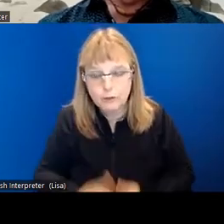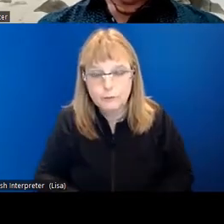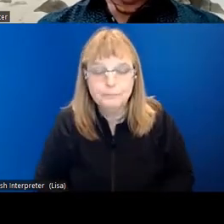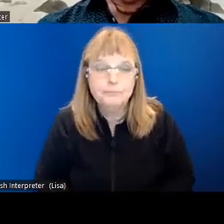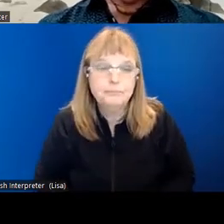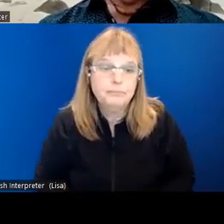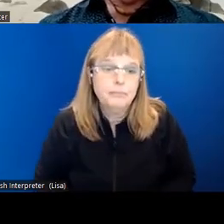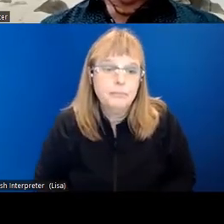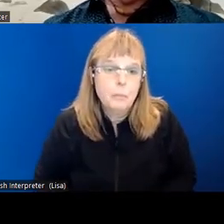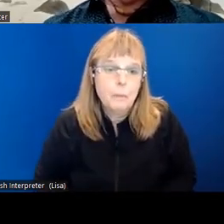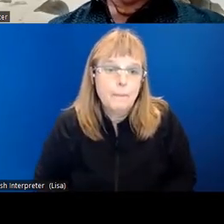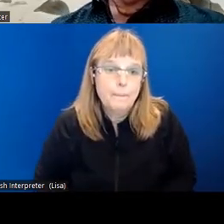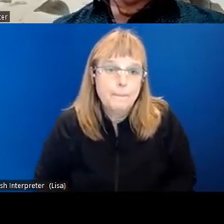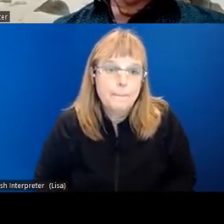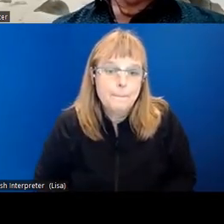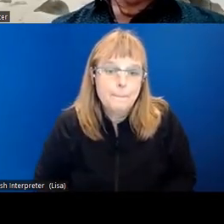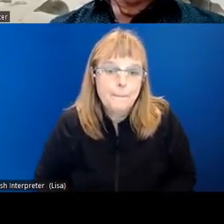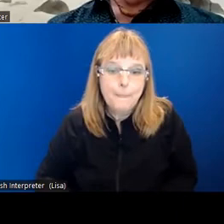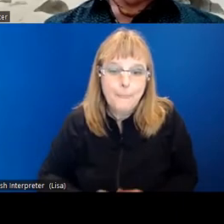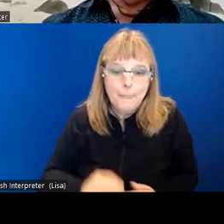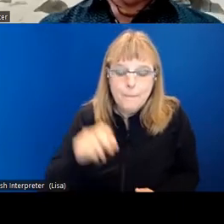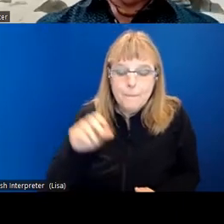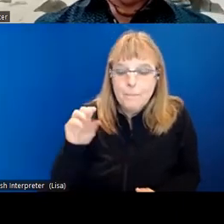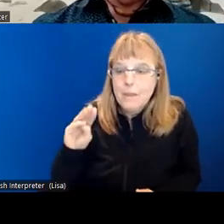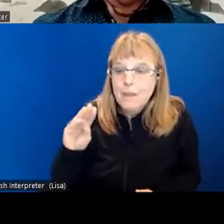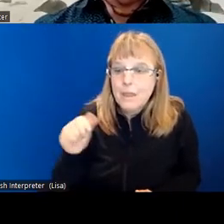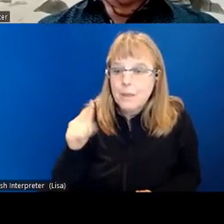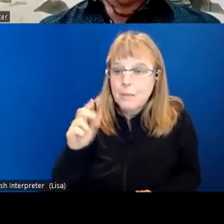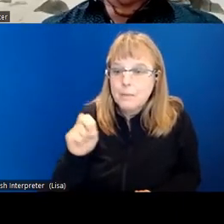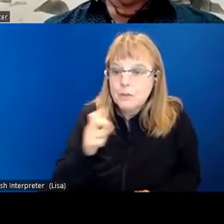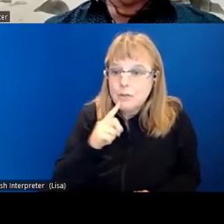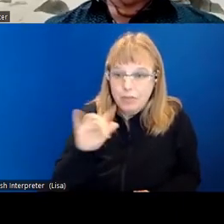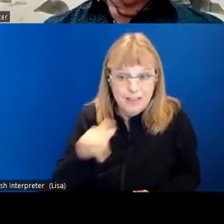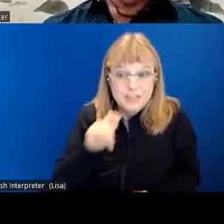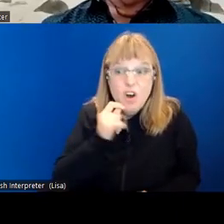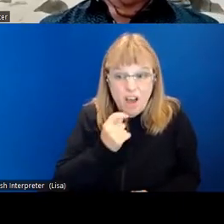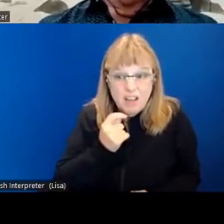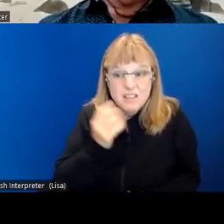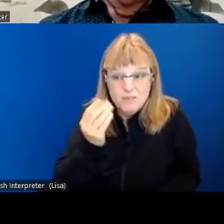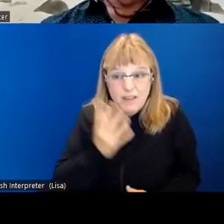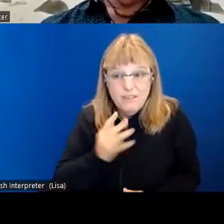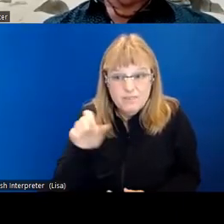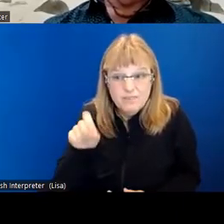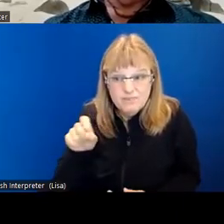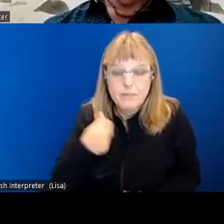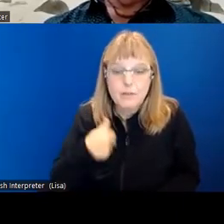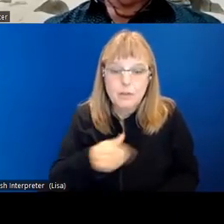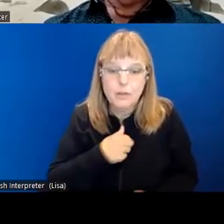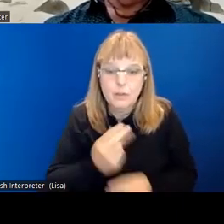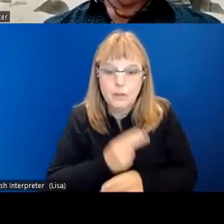That's awesome information, Sabrina. I just wanted to add, we are using Whova platform this year,